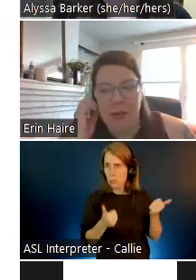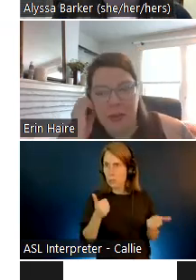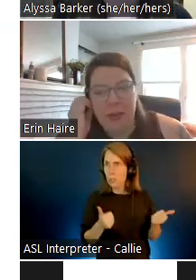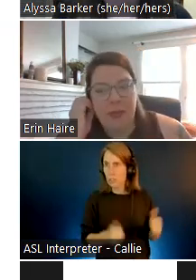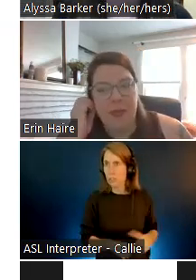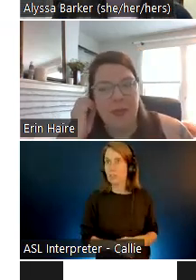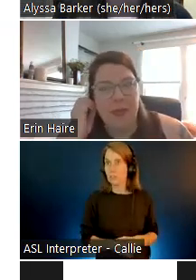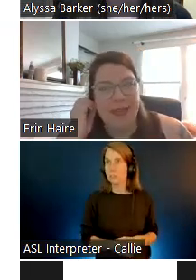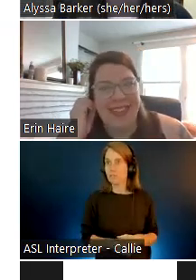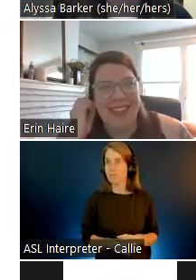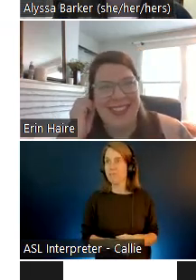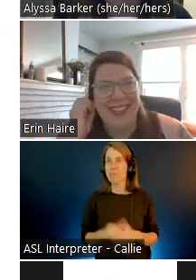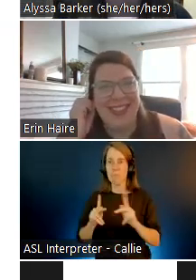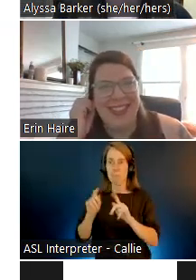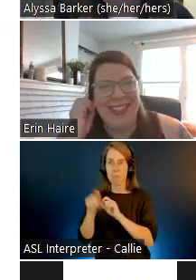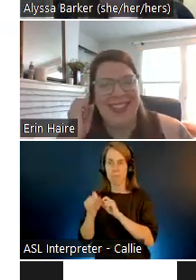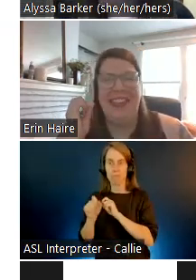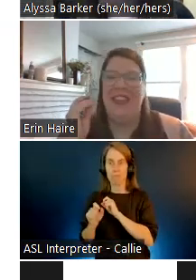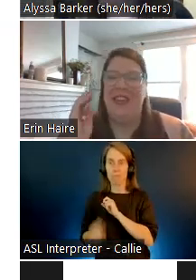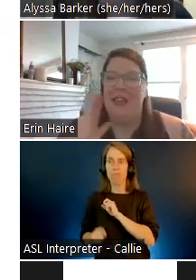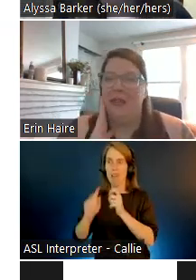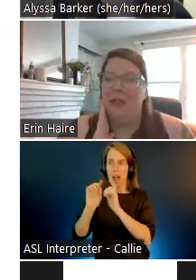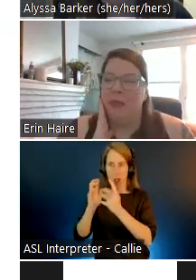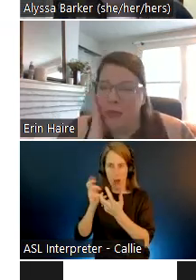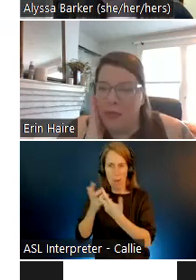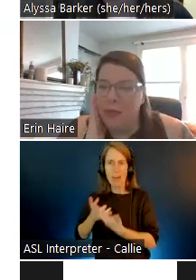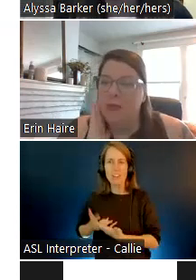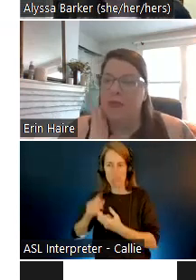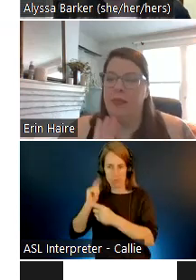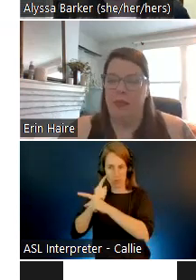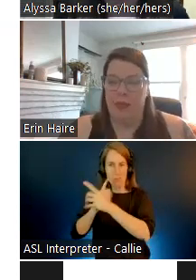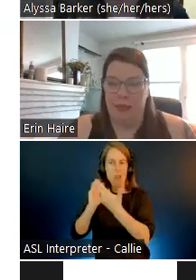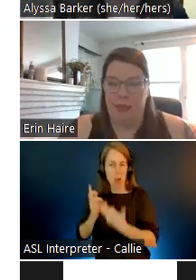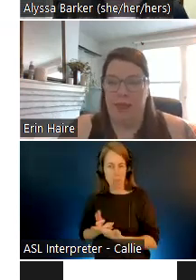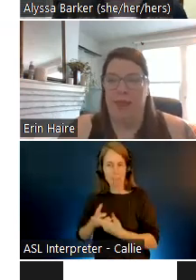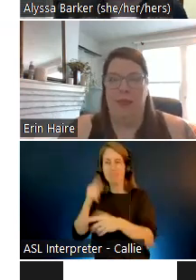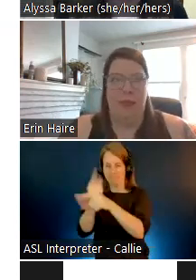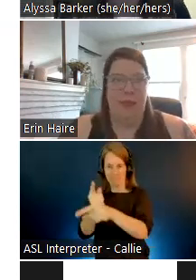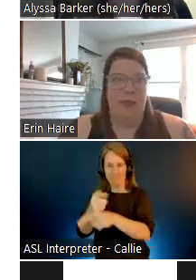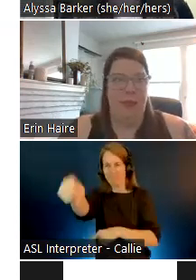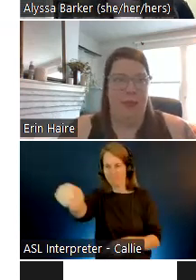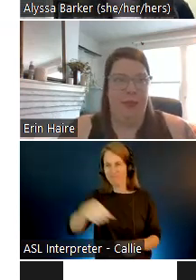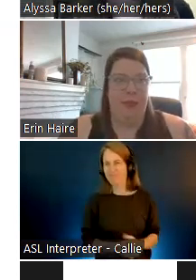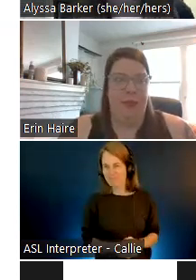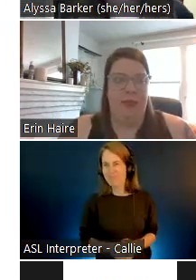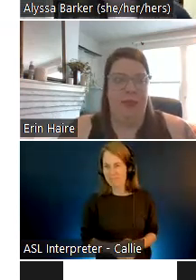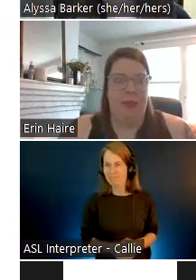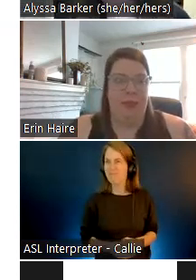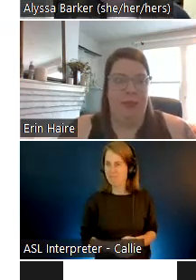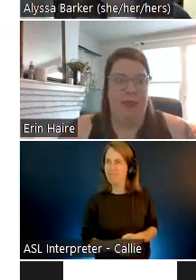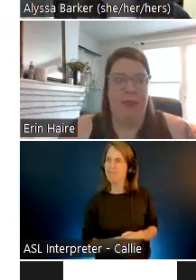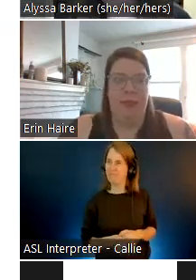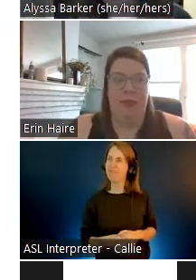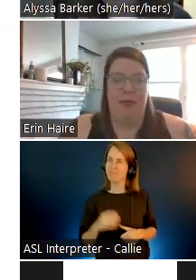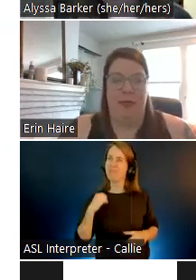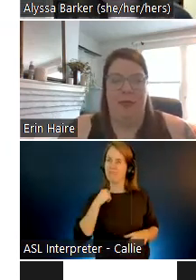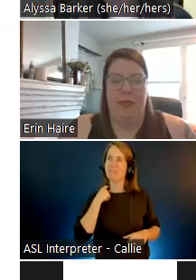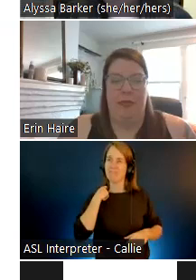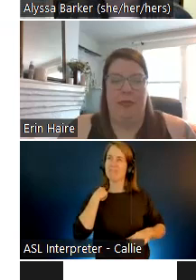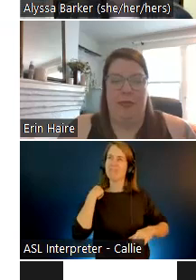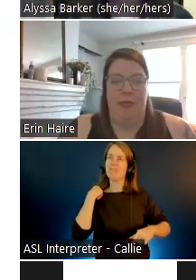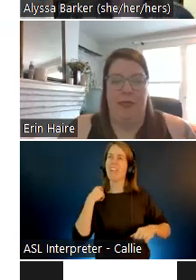hang of this yeah reasonable accommodation i think so and i think it's just a way of helping a person